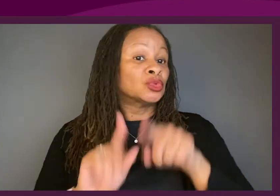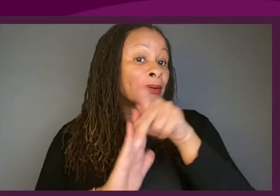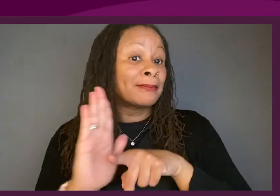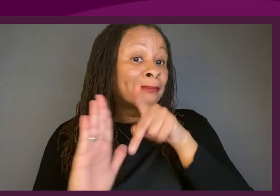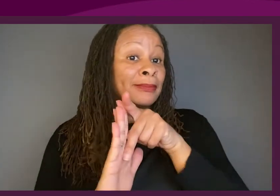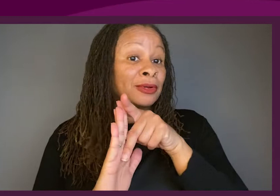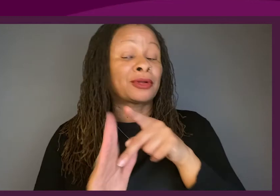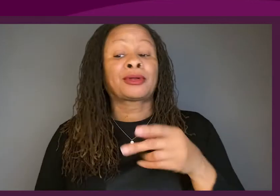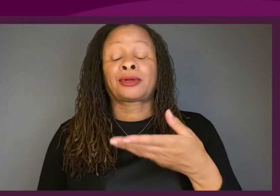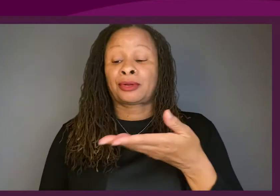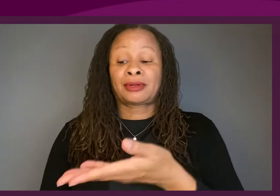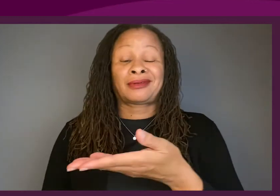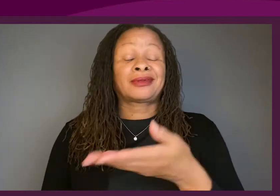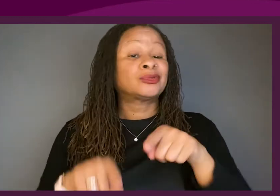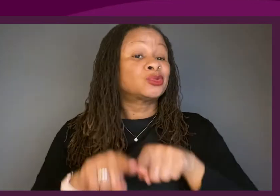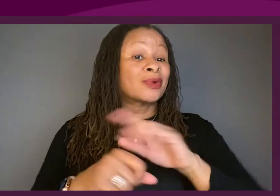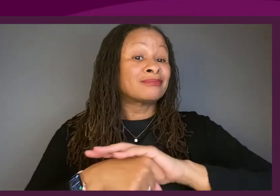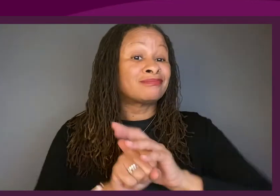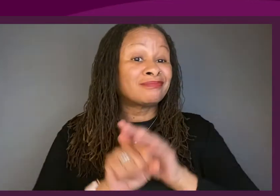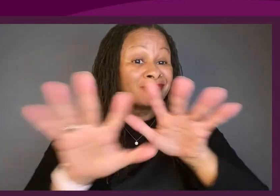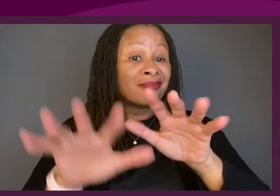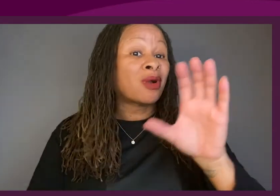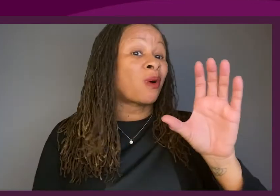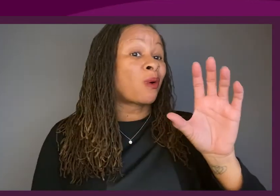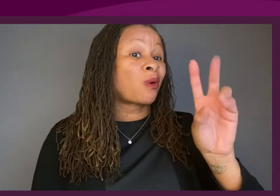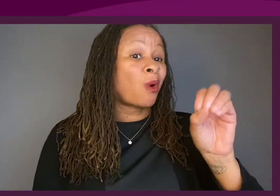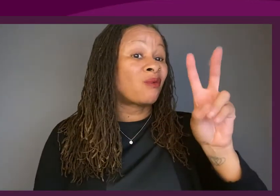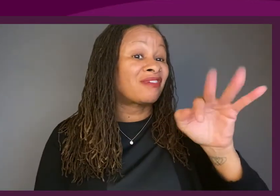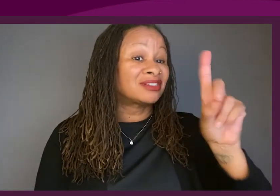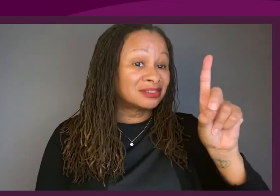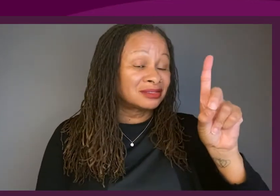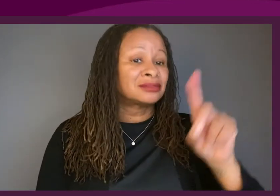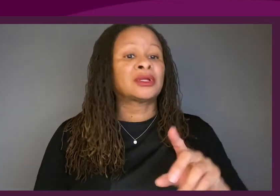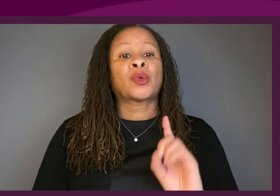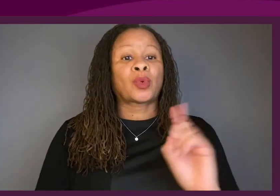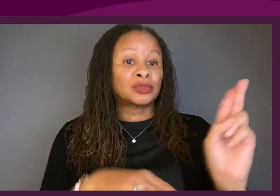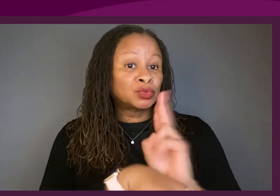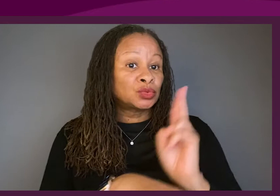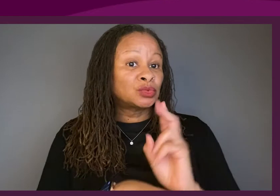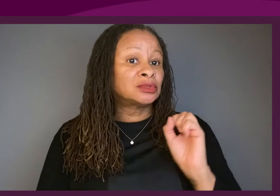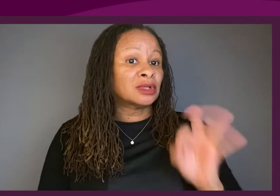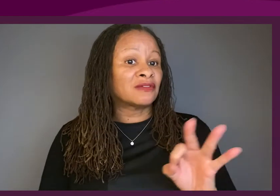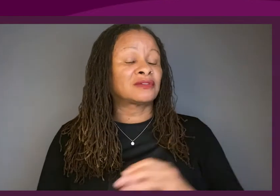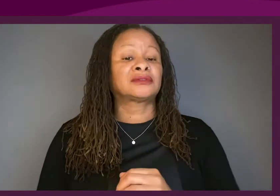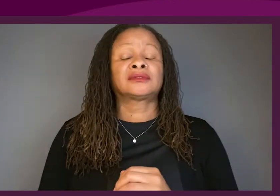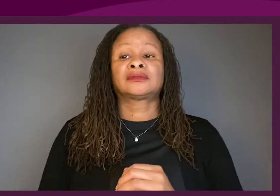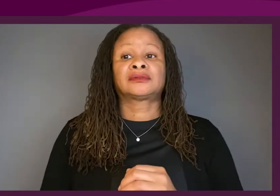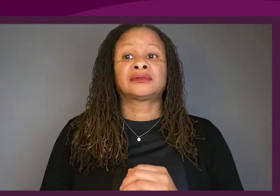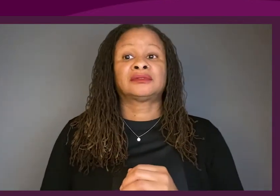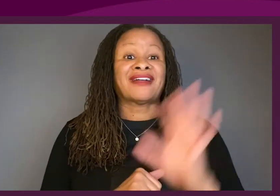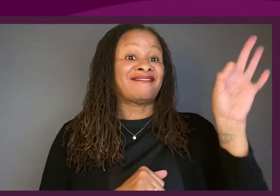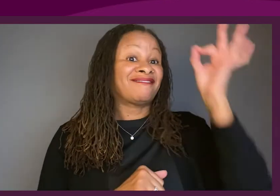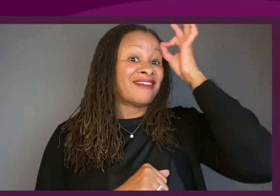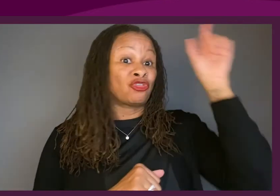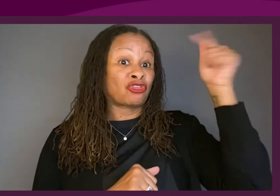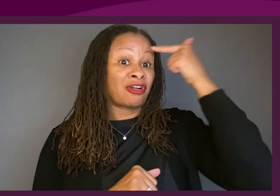sort of use of the federal government's waiving certain obligations, despite the fact that